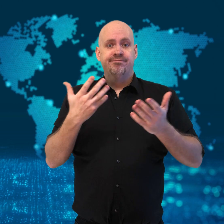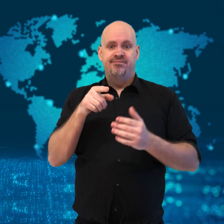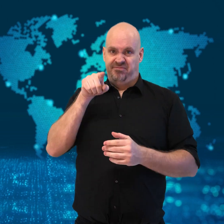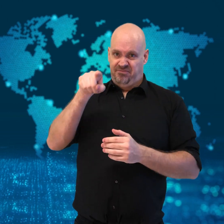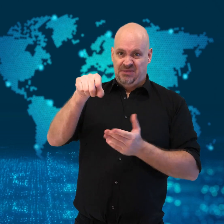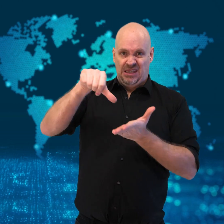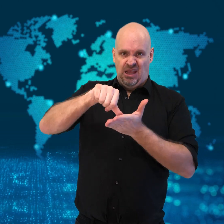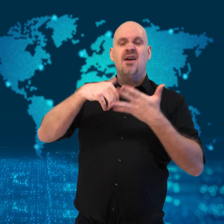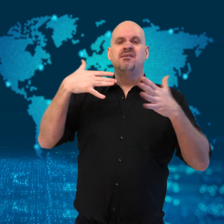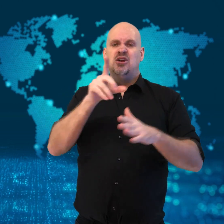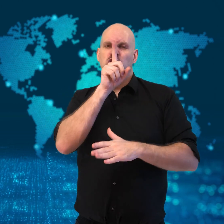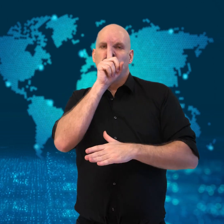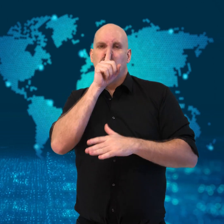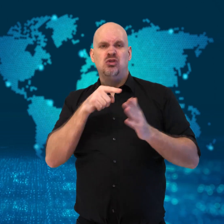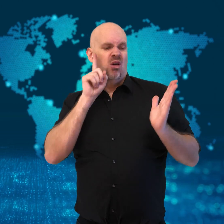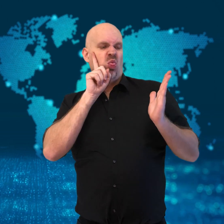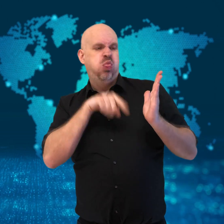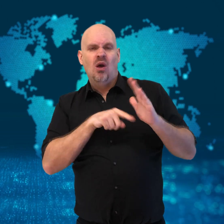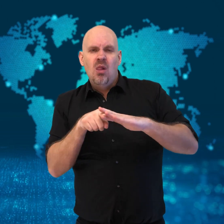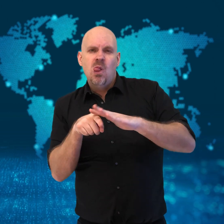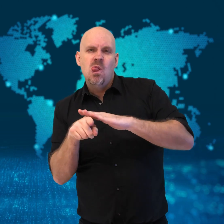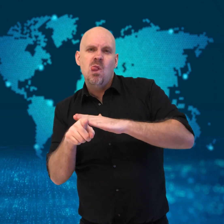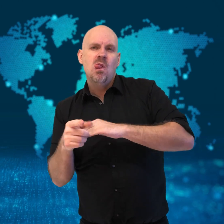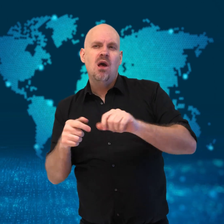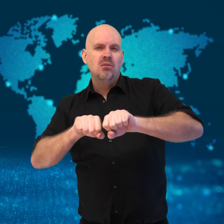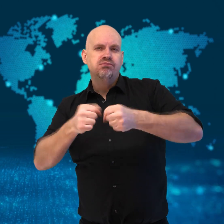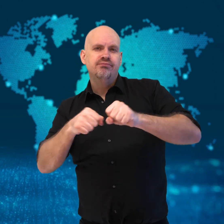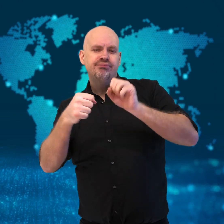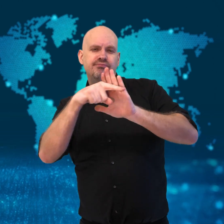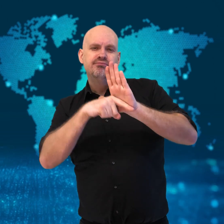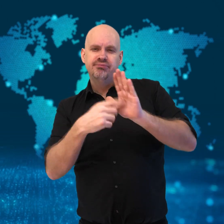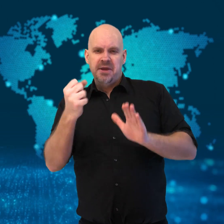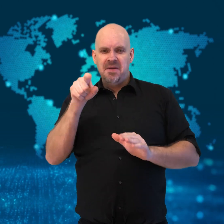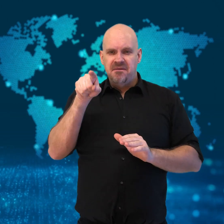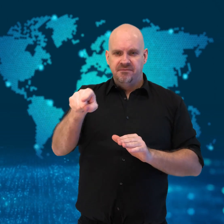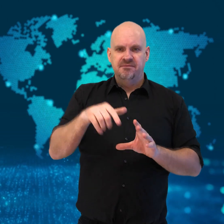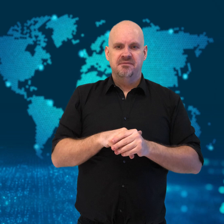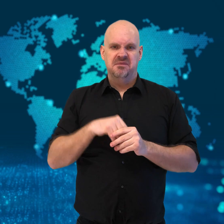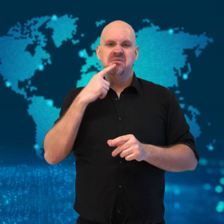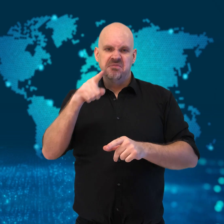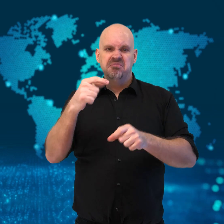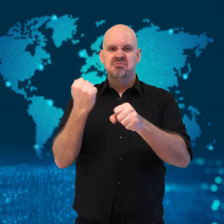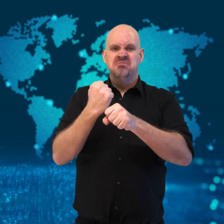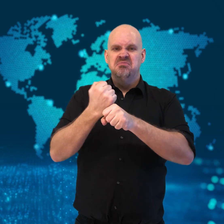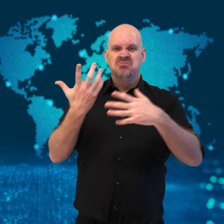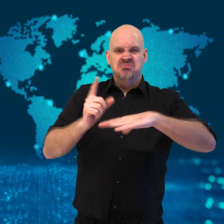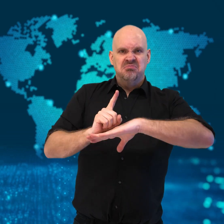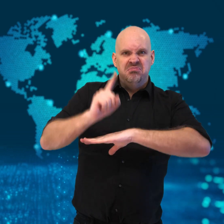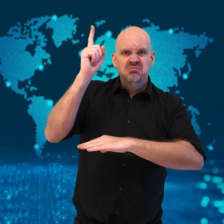President Trump had accused Iran of violating the agreement,